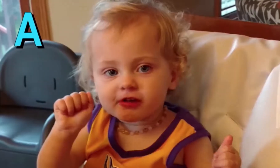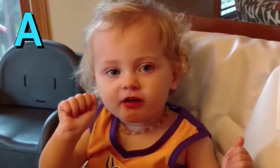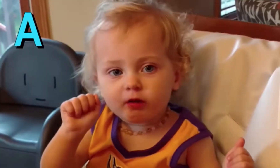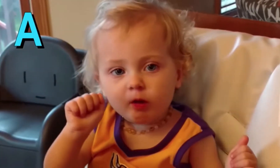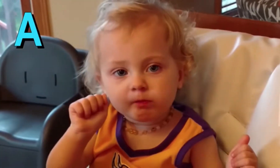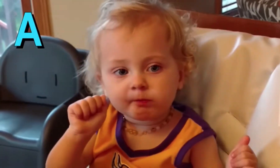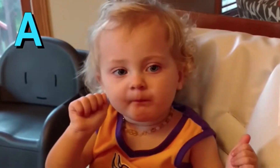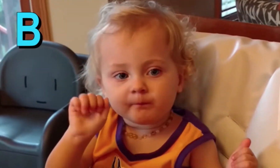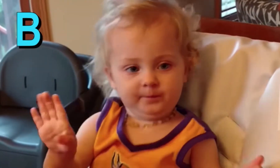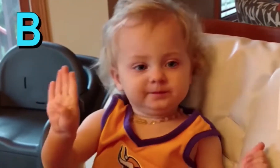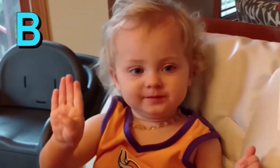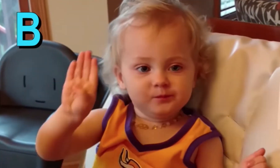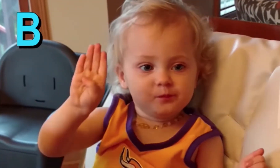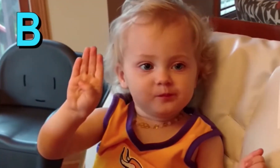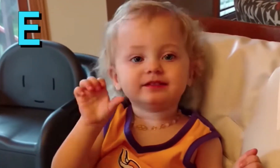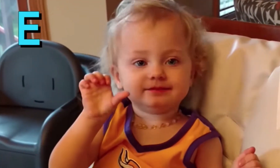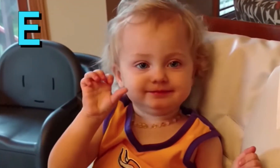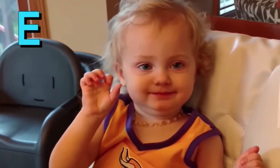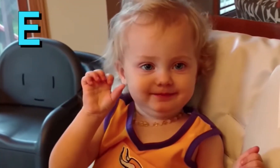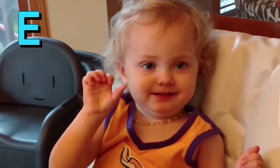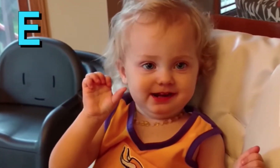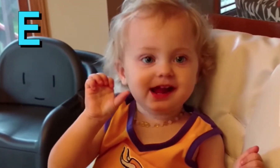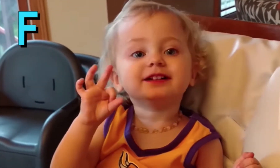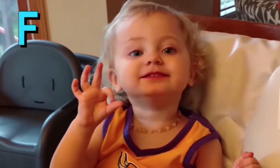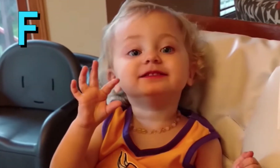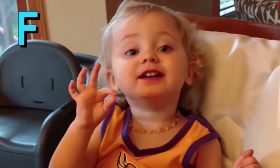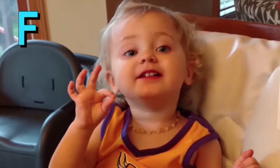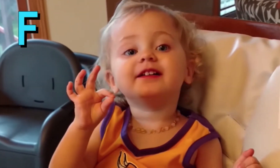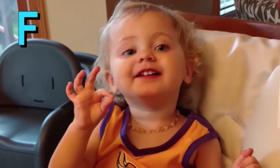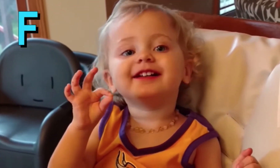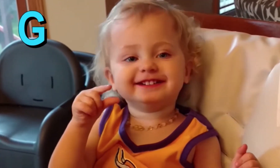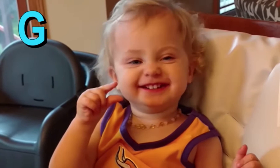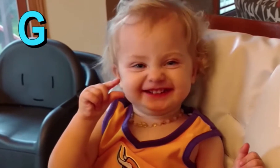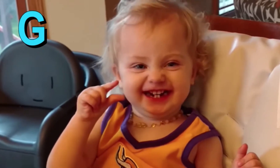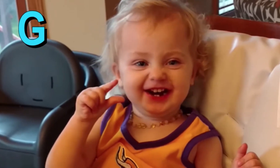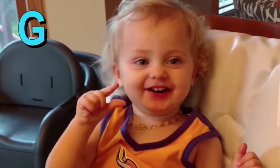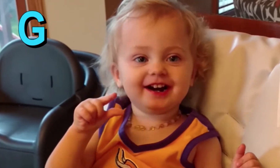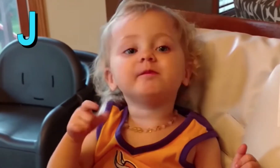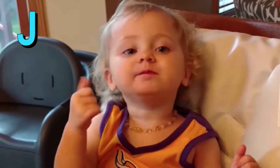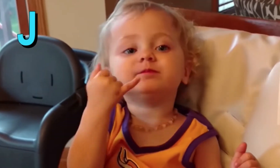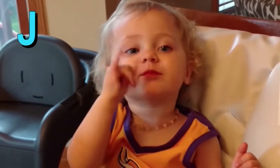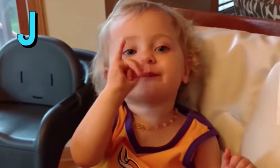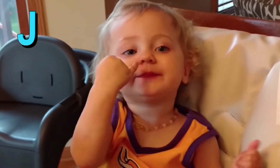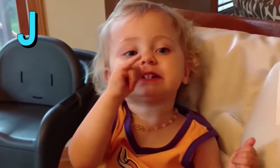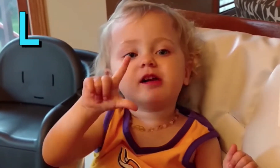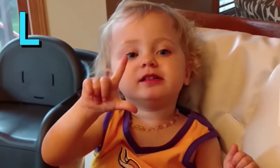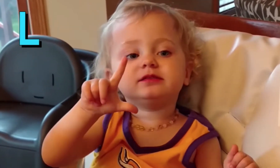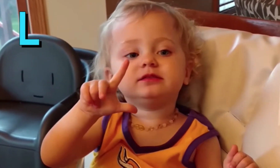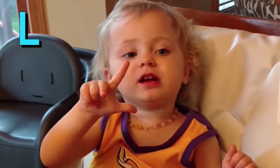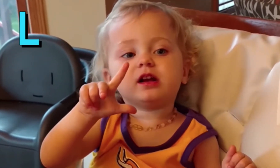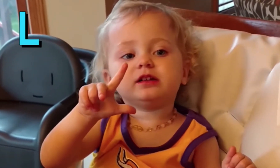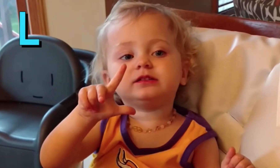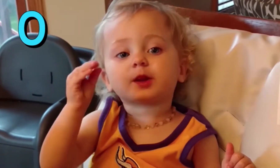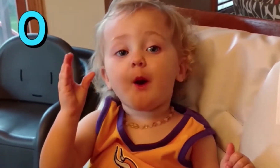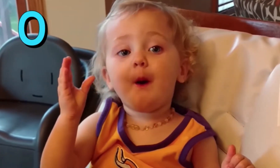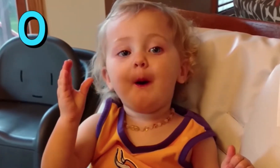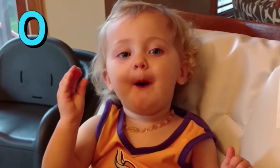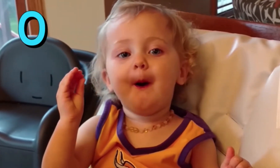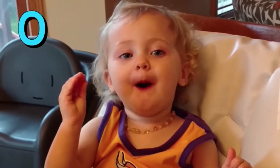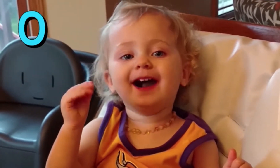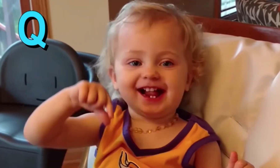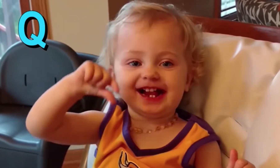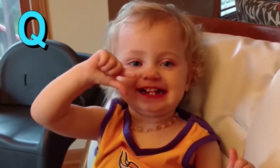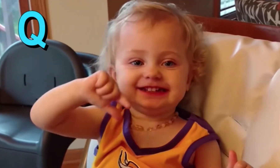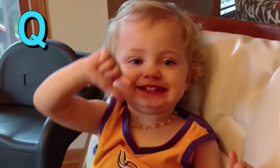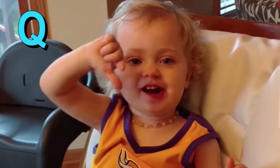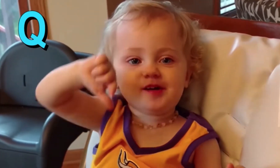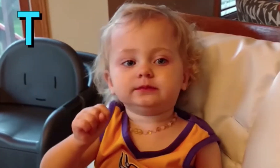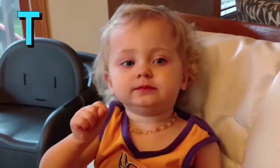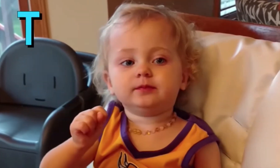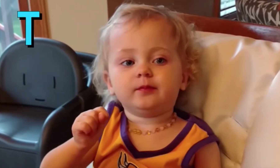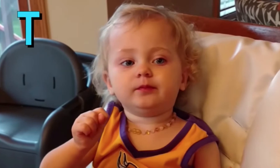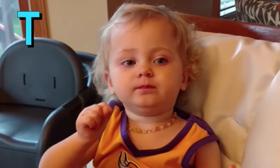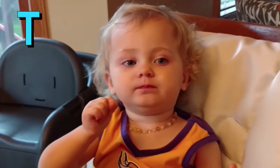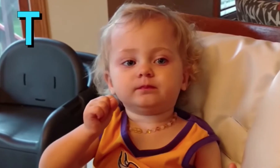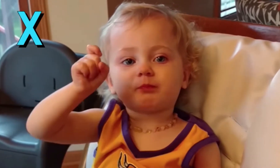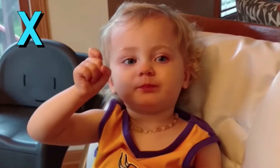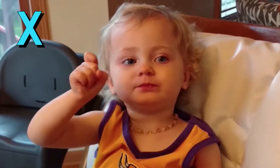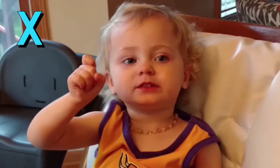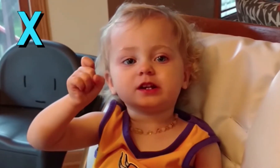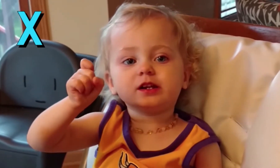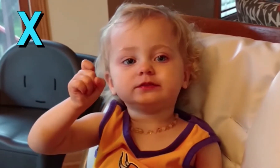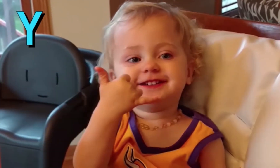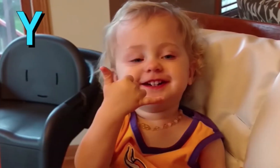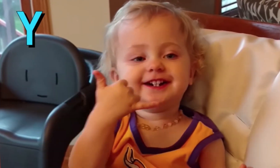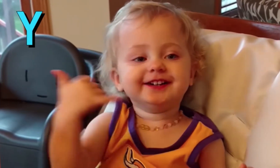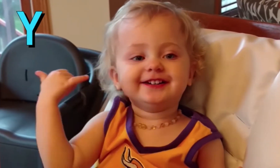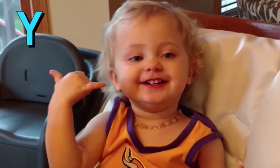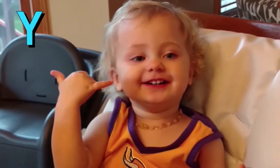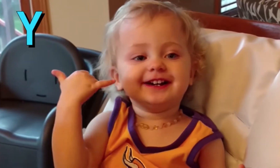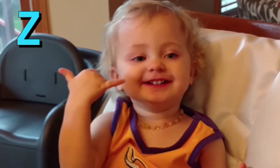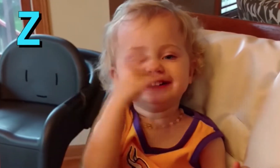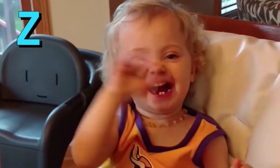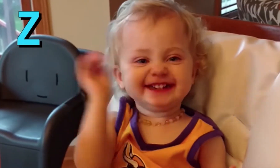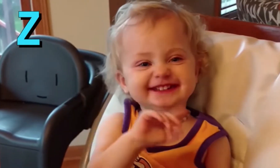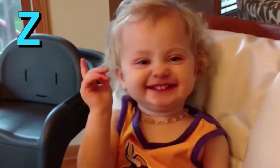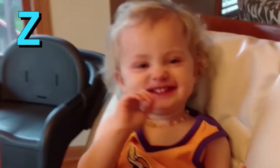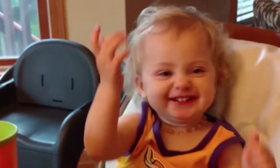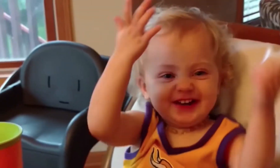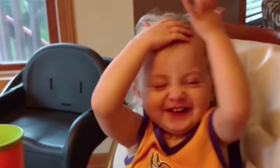A - B - E - F - G - J - L - O - Q - T - X - Y - Z